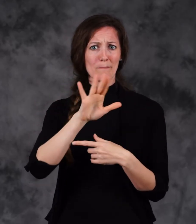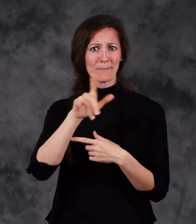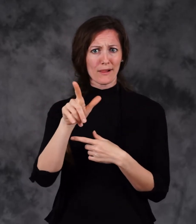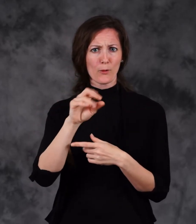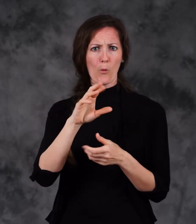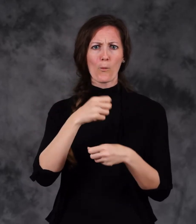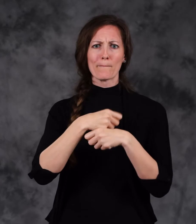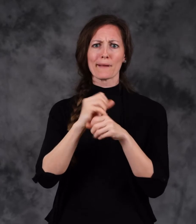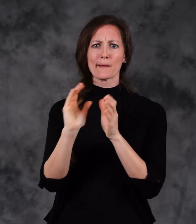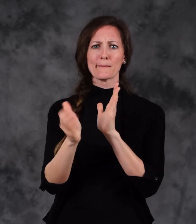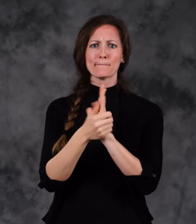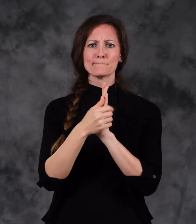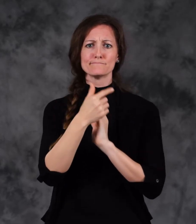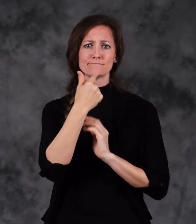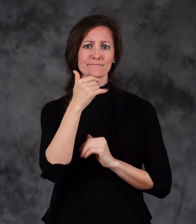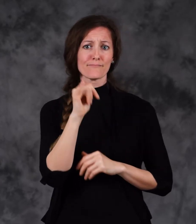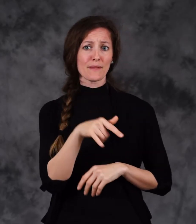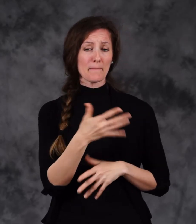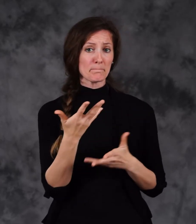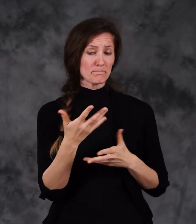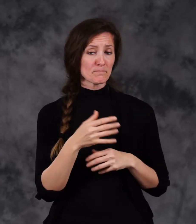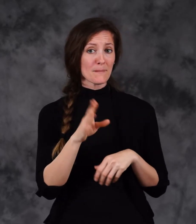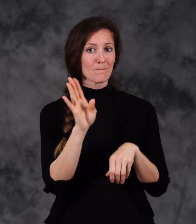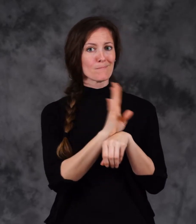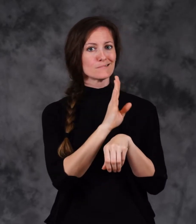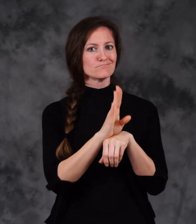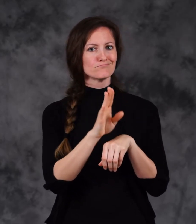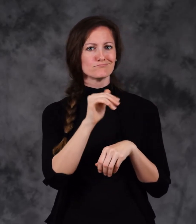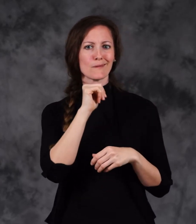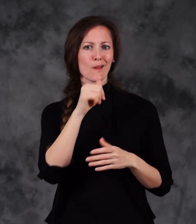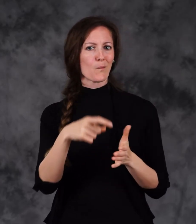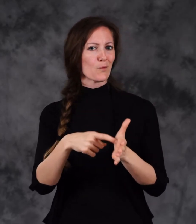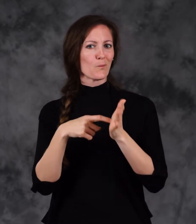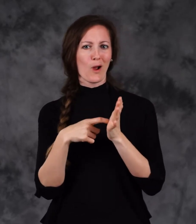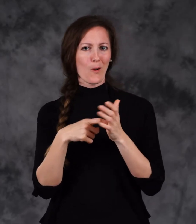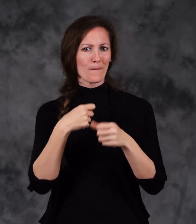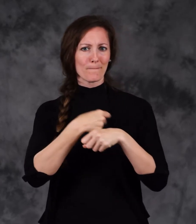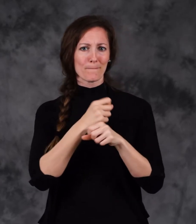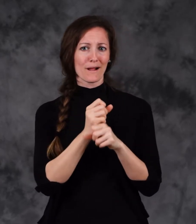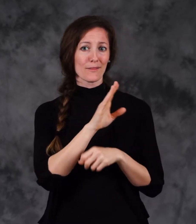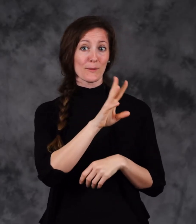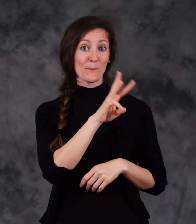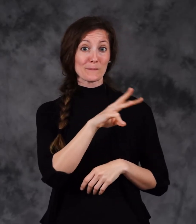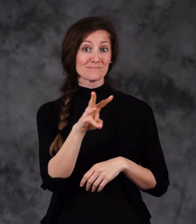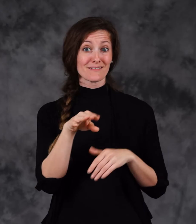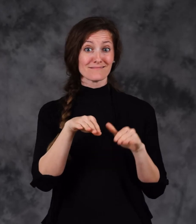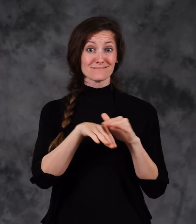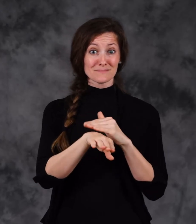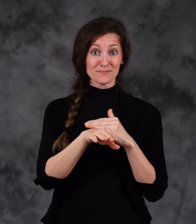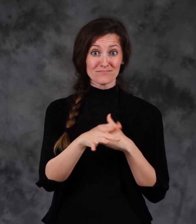a bill or an amendment that would say that businesses do not have to make their websites accessible.